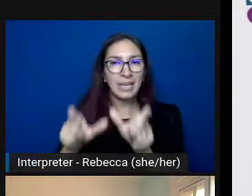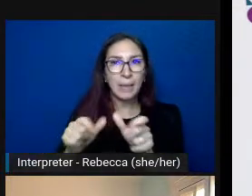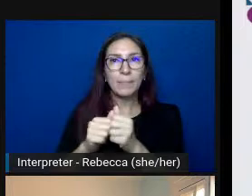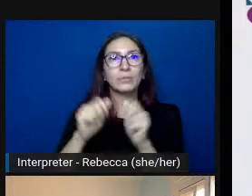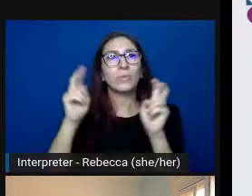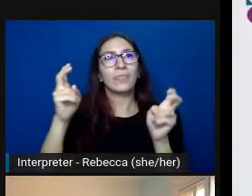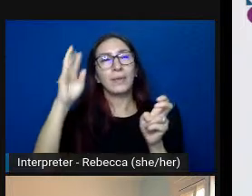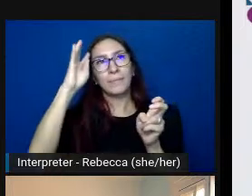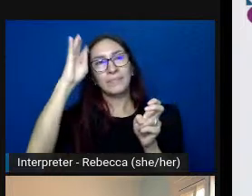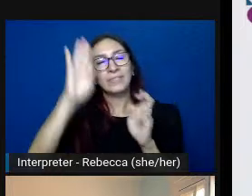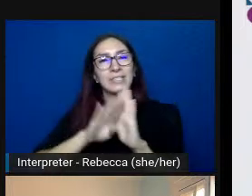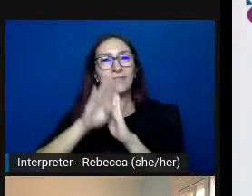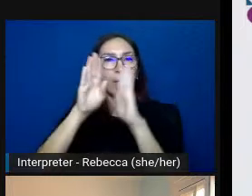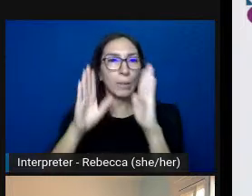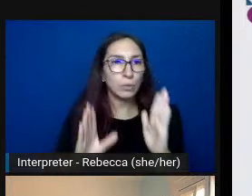creating HD -- HTML code.